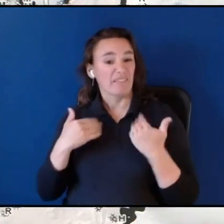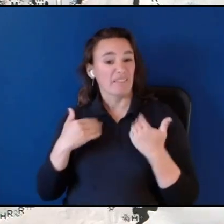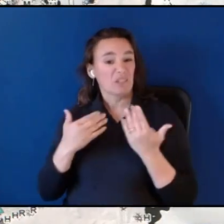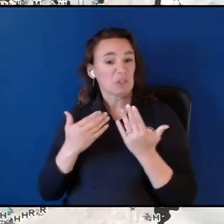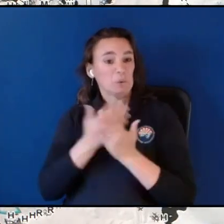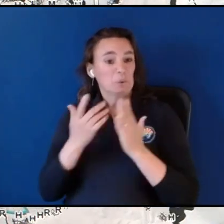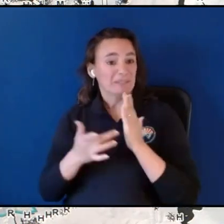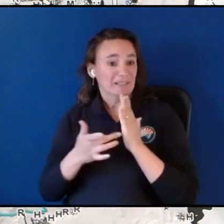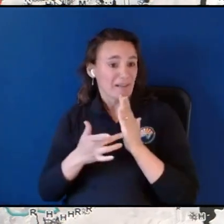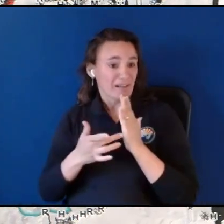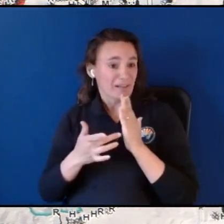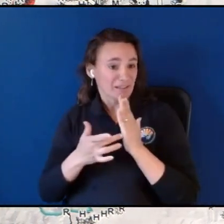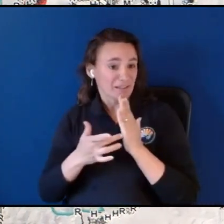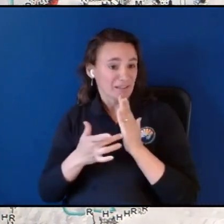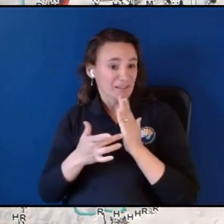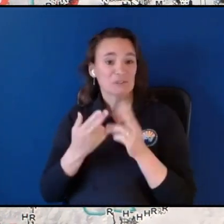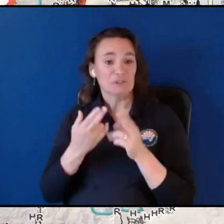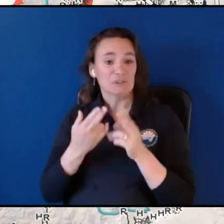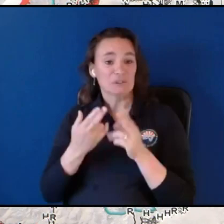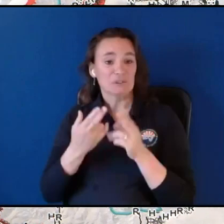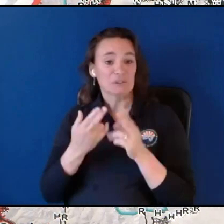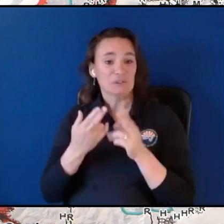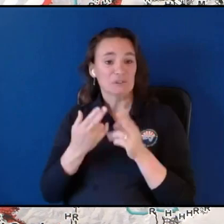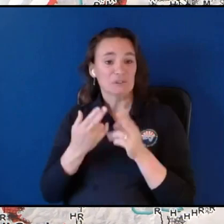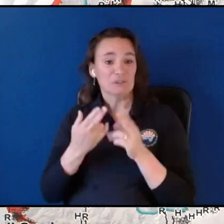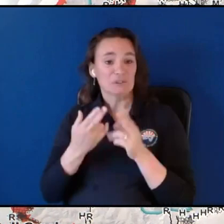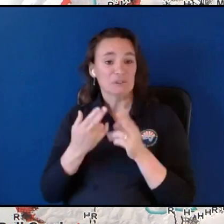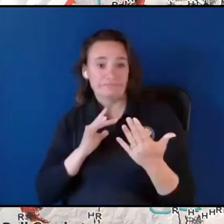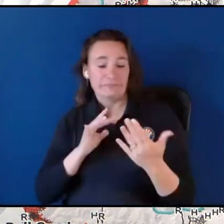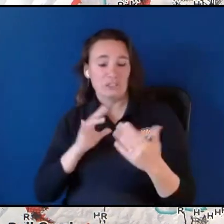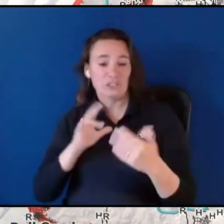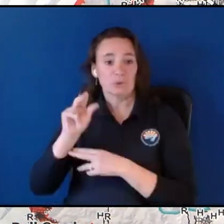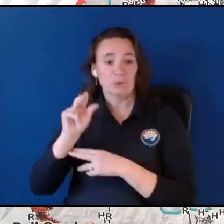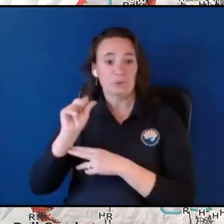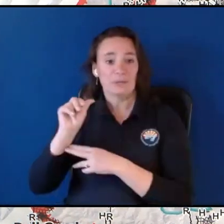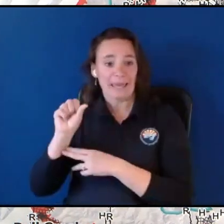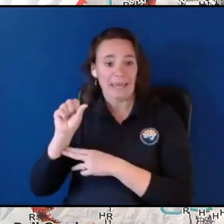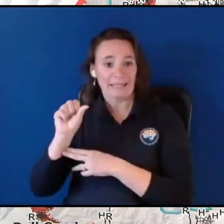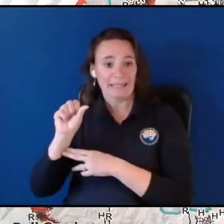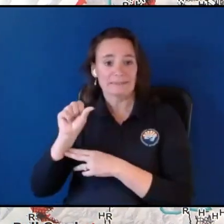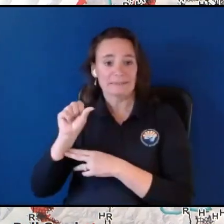which is UAS's or Unmanned Aerial Surveillance, or a drone.